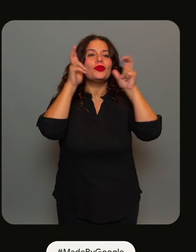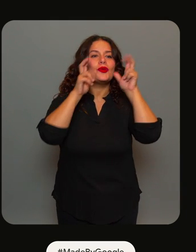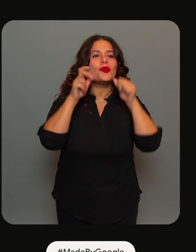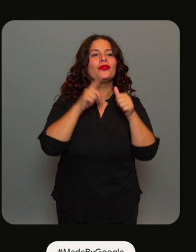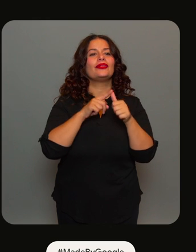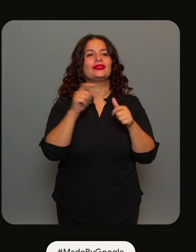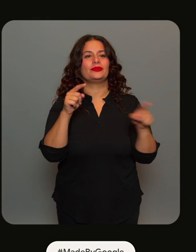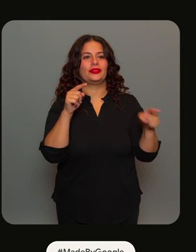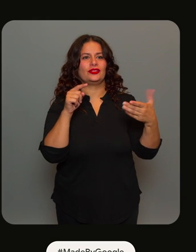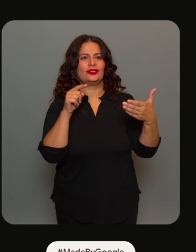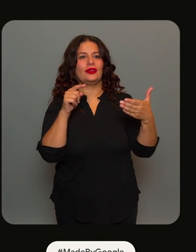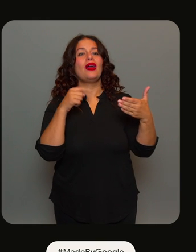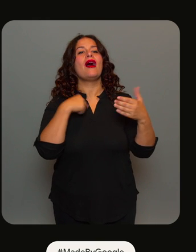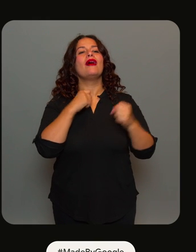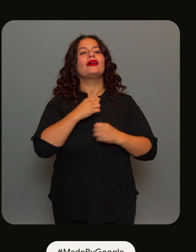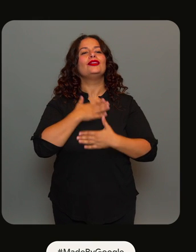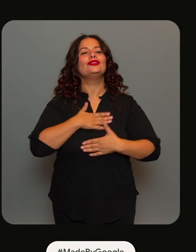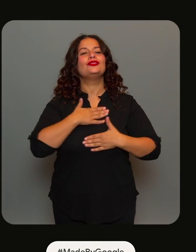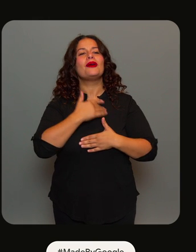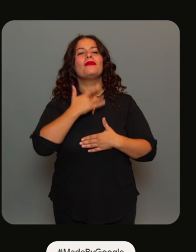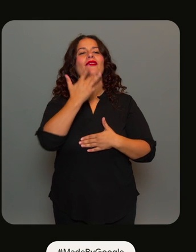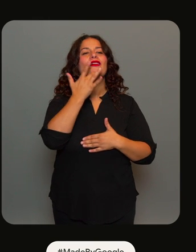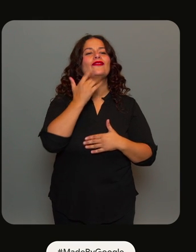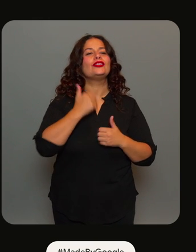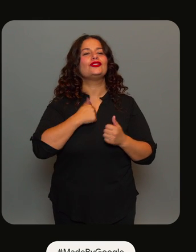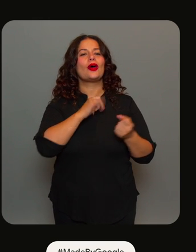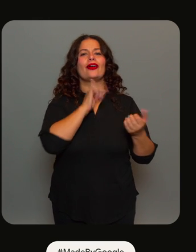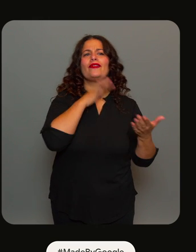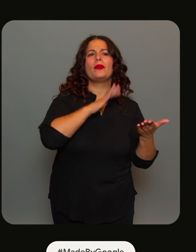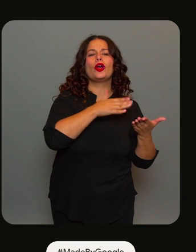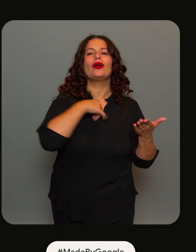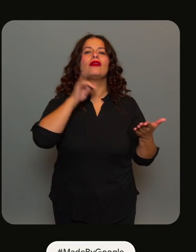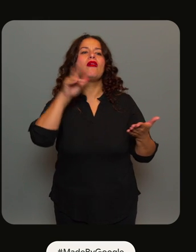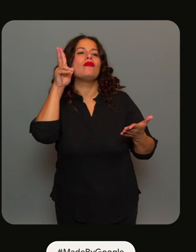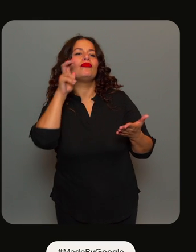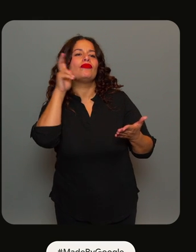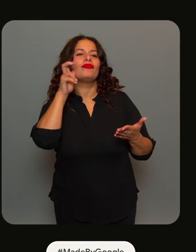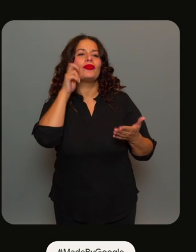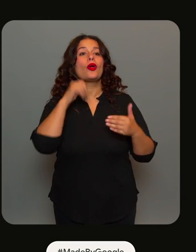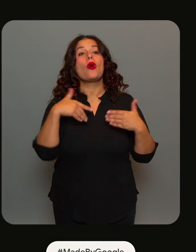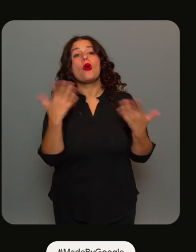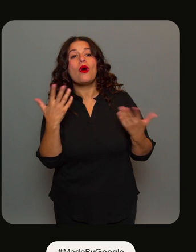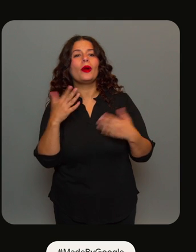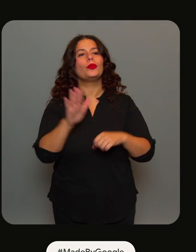my favorite show while I'm cooking in the kitchen, or have an impromptu dance party with my daughter.